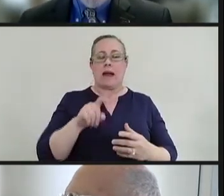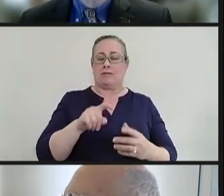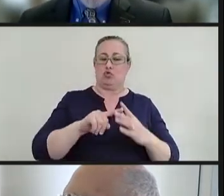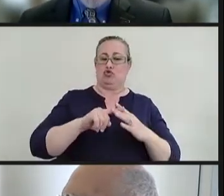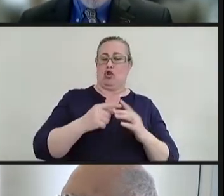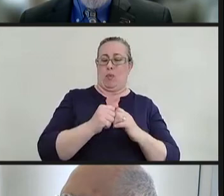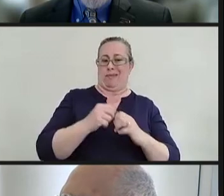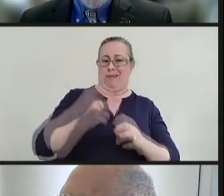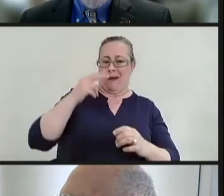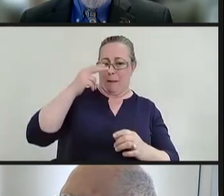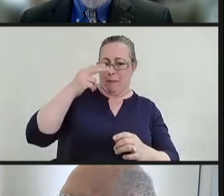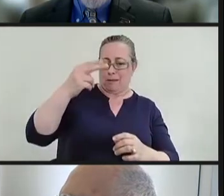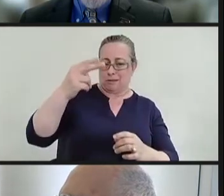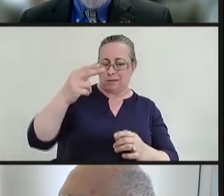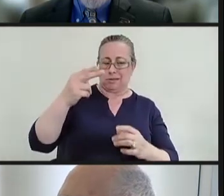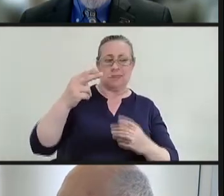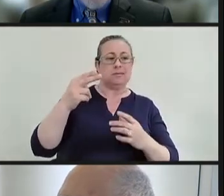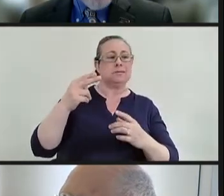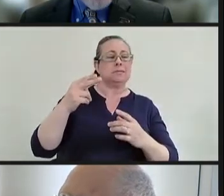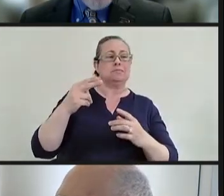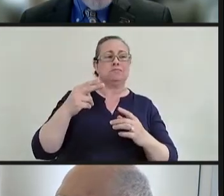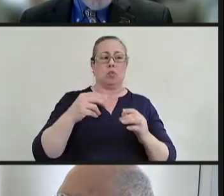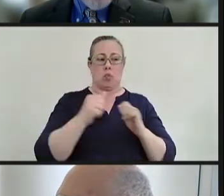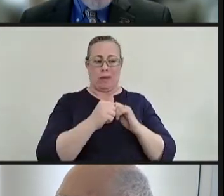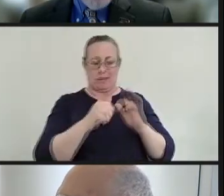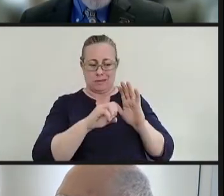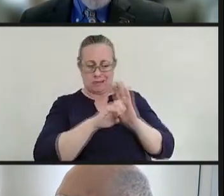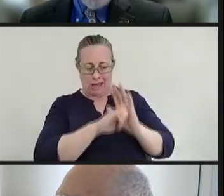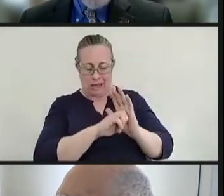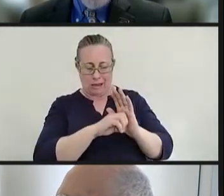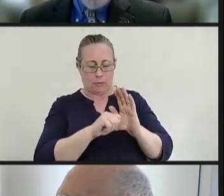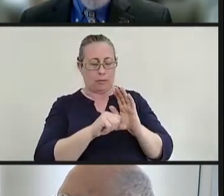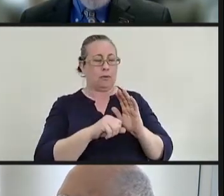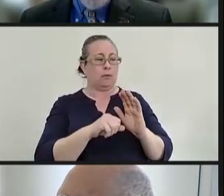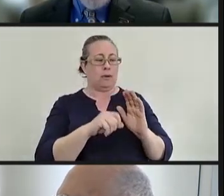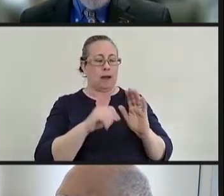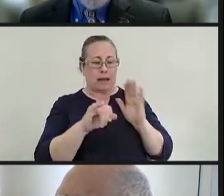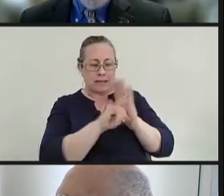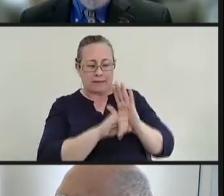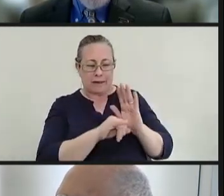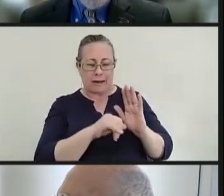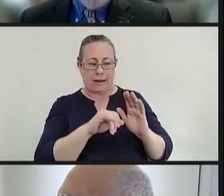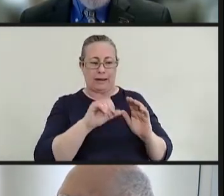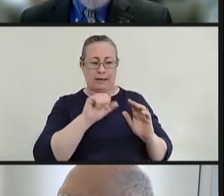terms of where you're sampling identify where you see signatures and then expand studies.